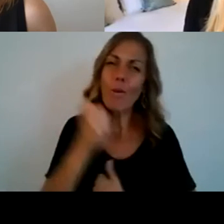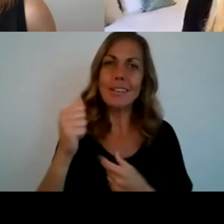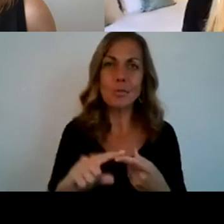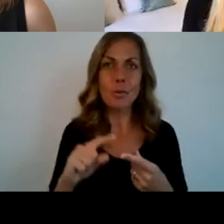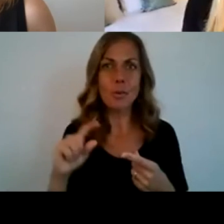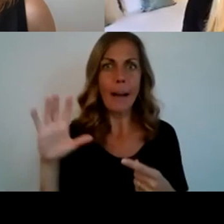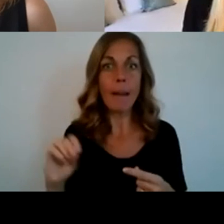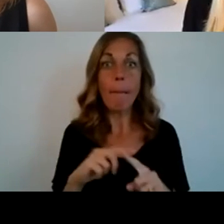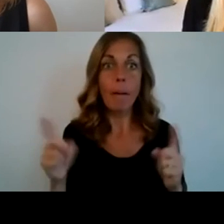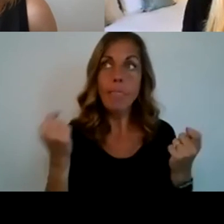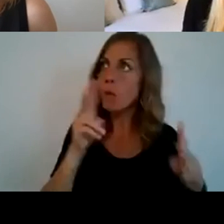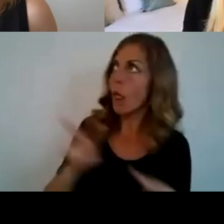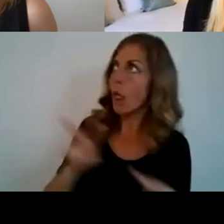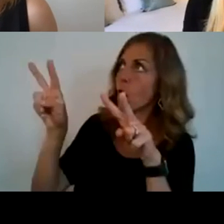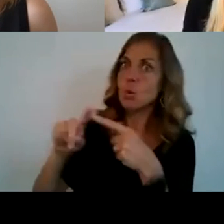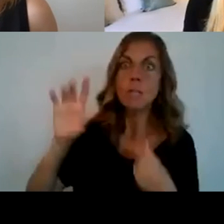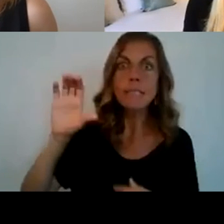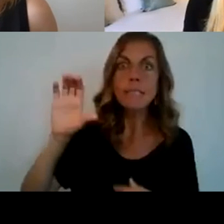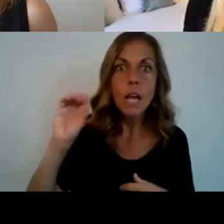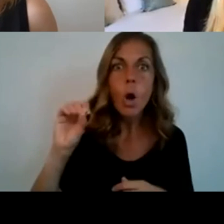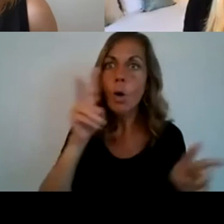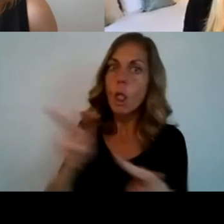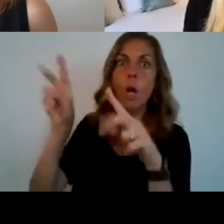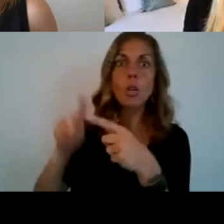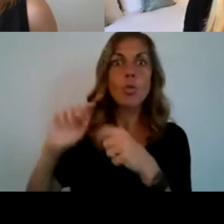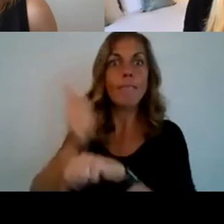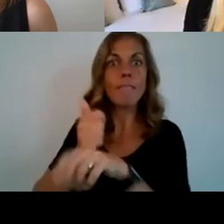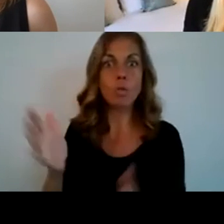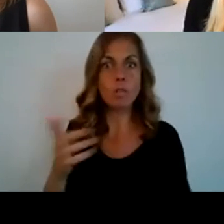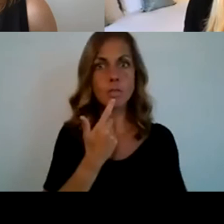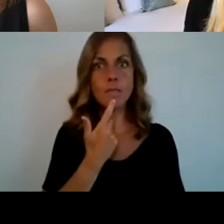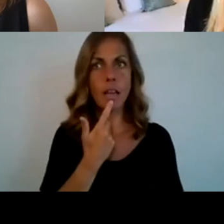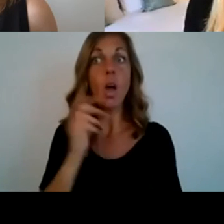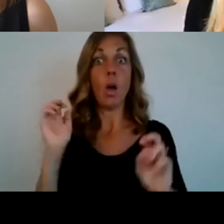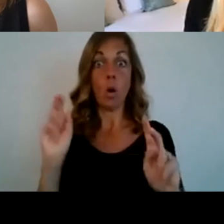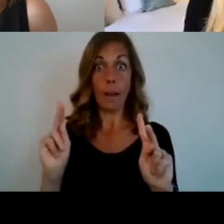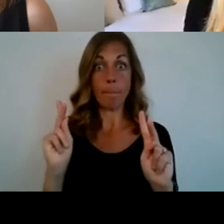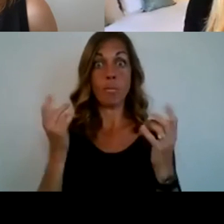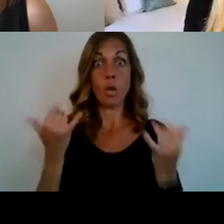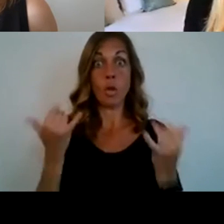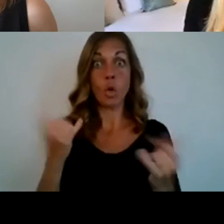in our founders and our CEOs to say, all right. This is the situation. Let me take care of